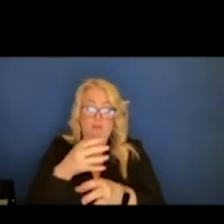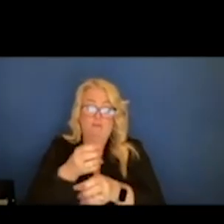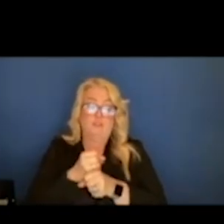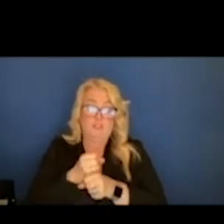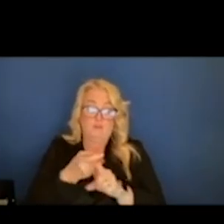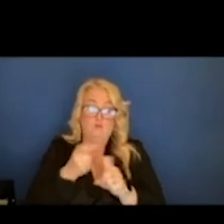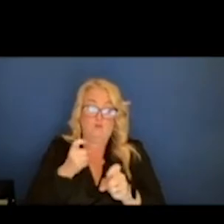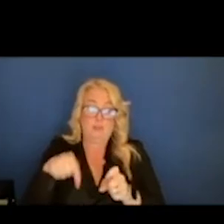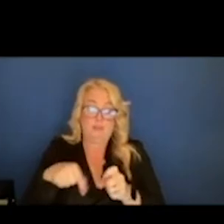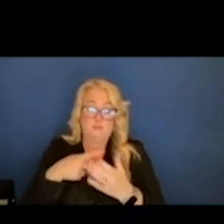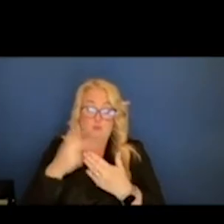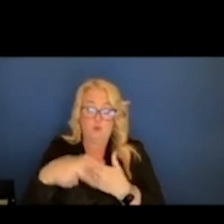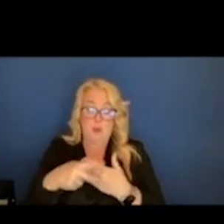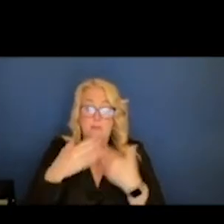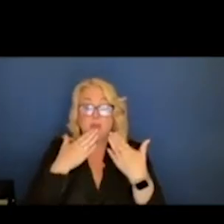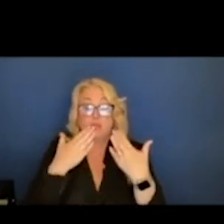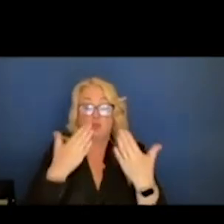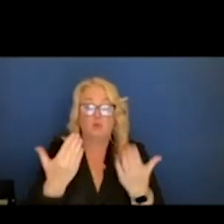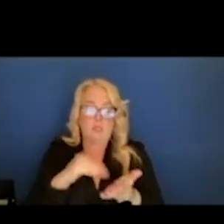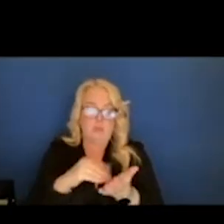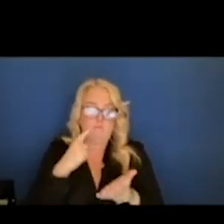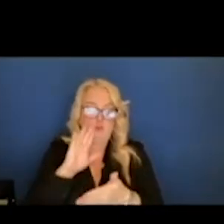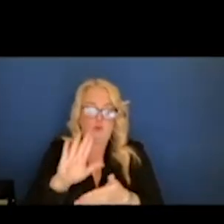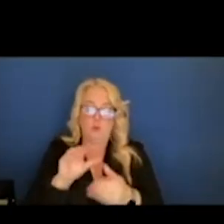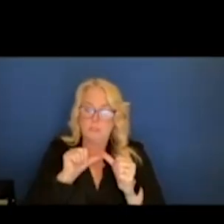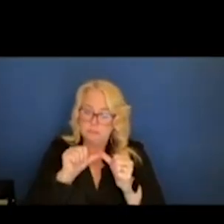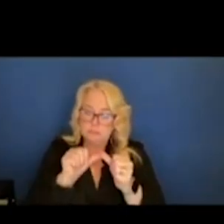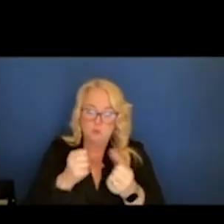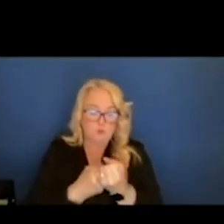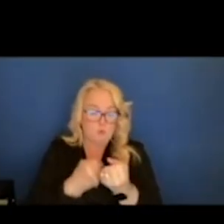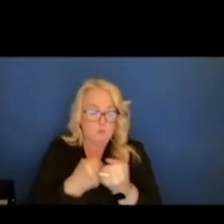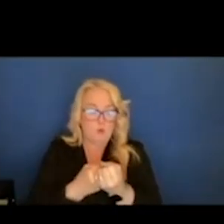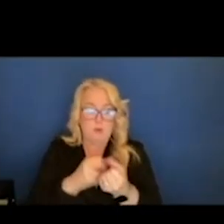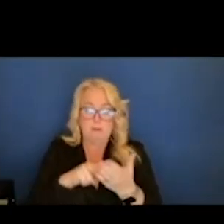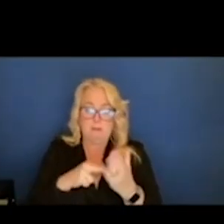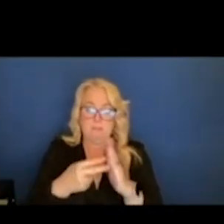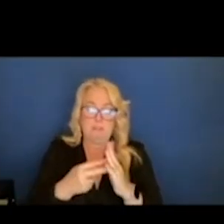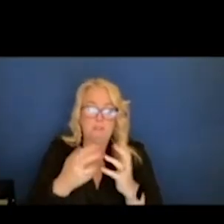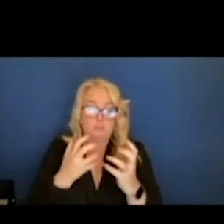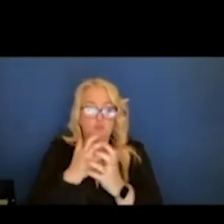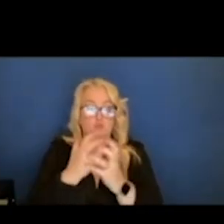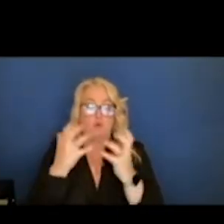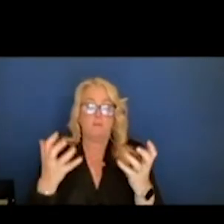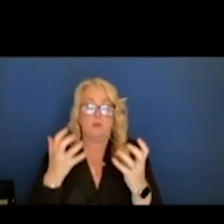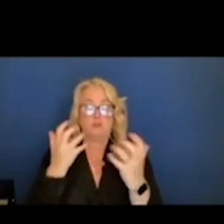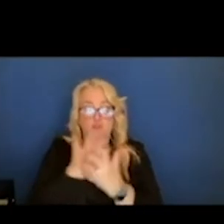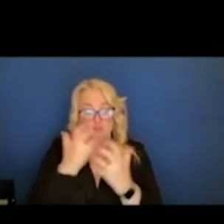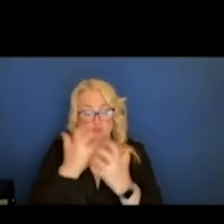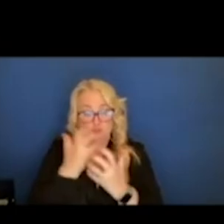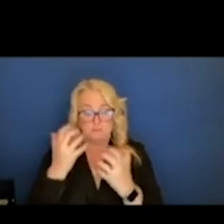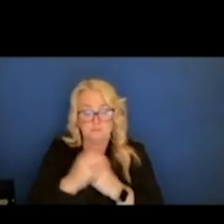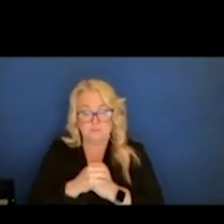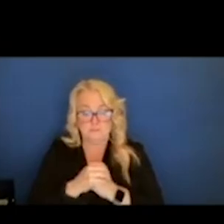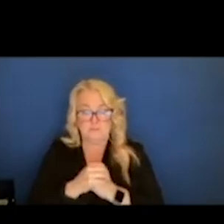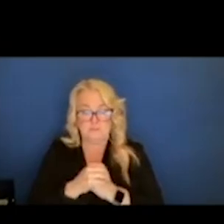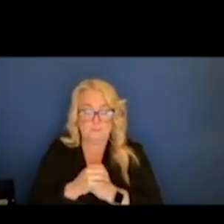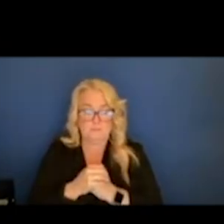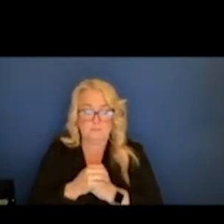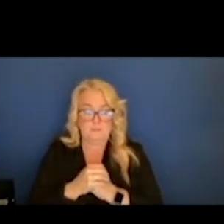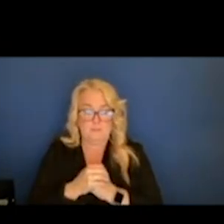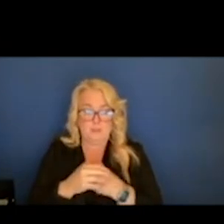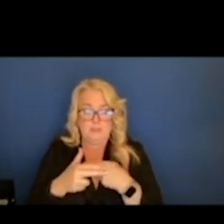this program. Thank you again for all your continued support—it has meant so much to me!”